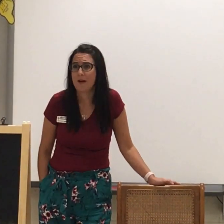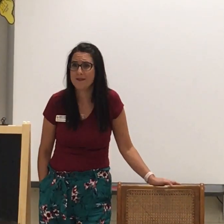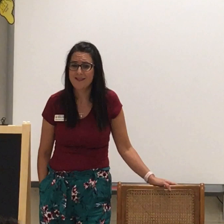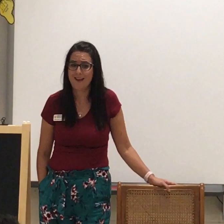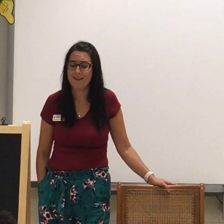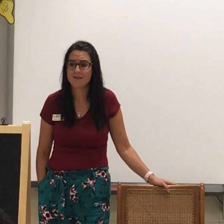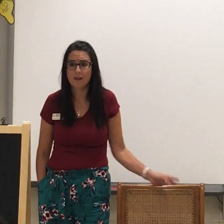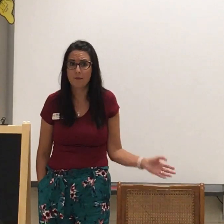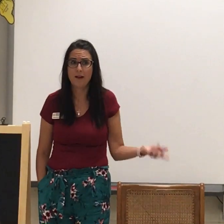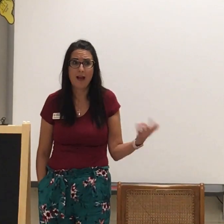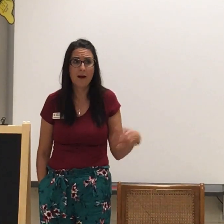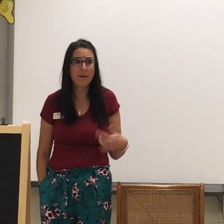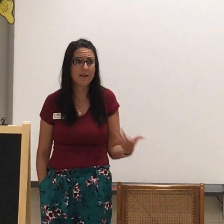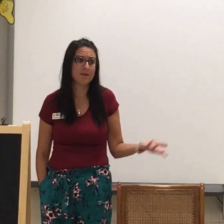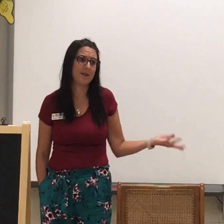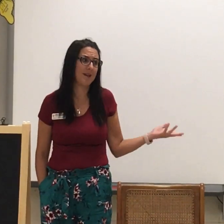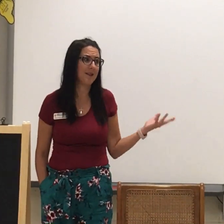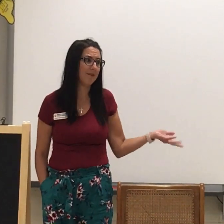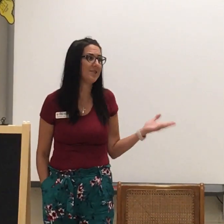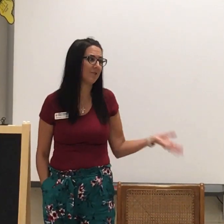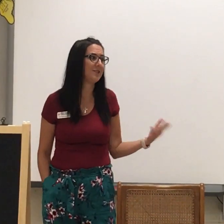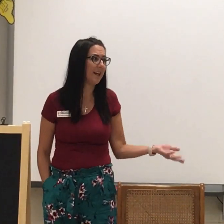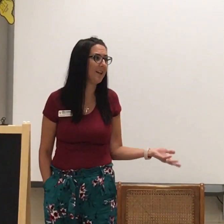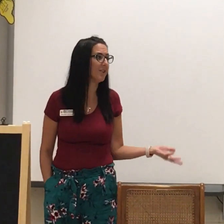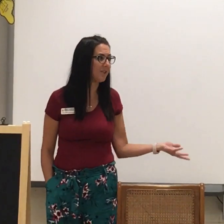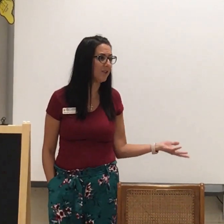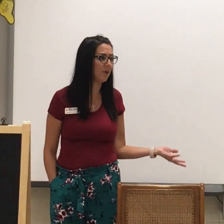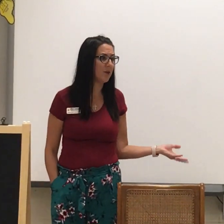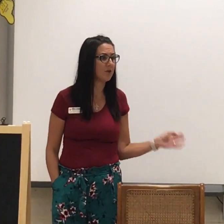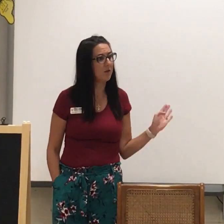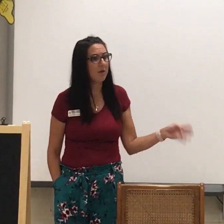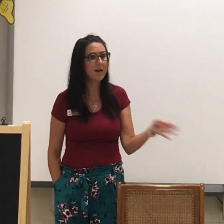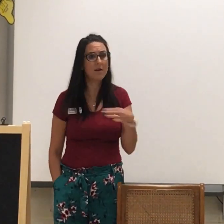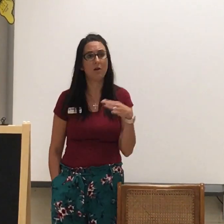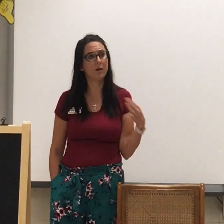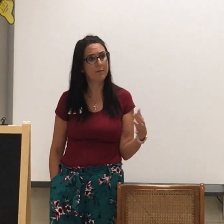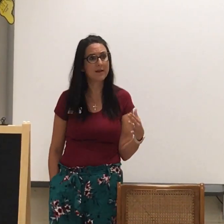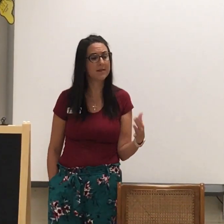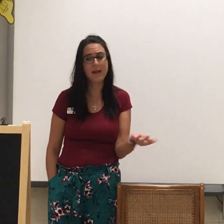to make mistakes. I make mistakes every single day in here too. So you guys are all going